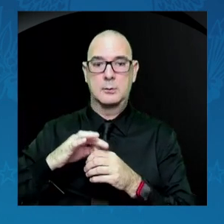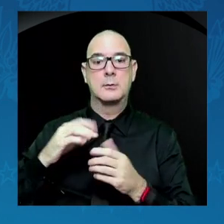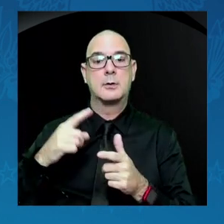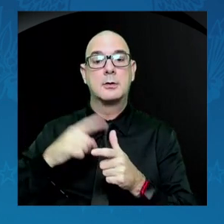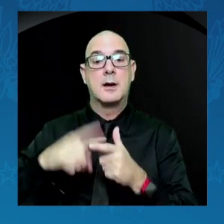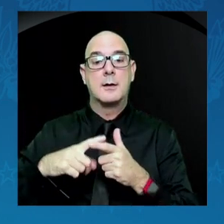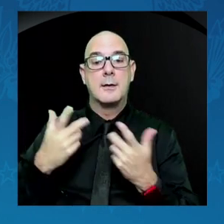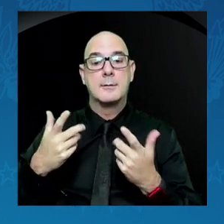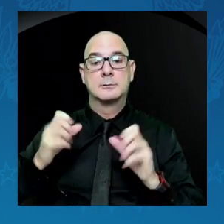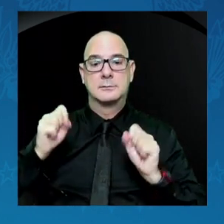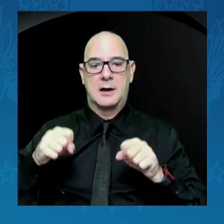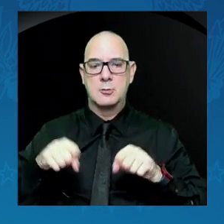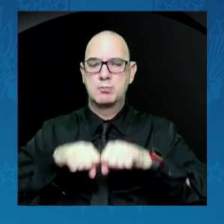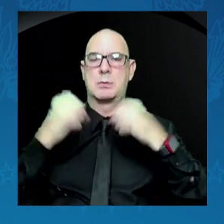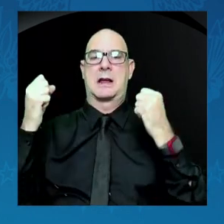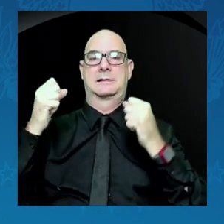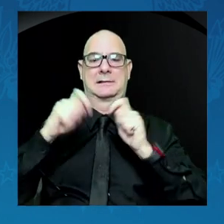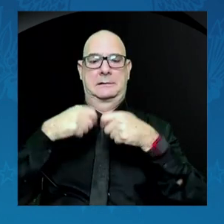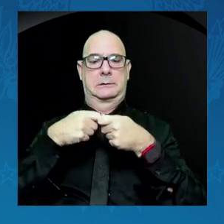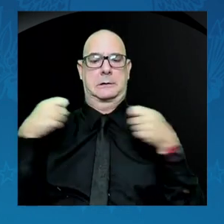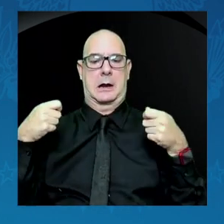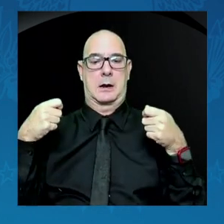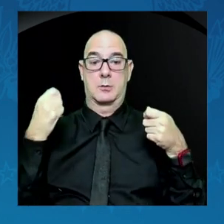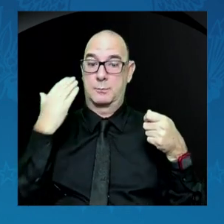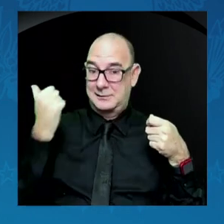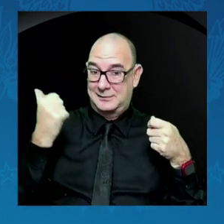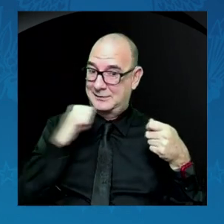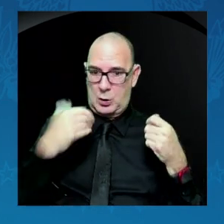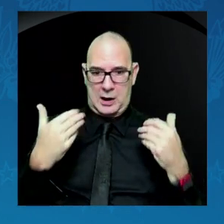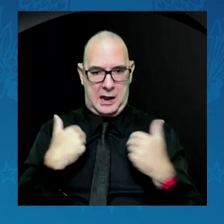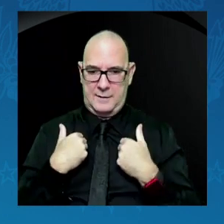because they're not going to get one vote on the other side.